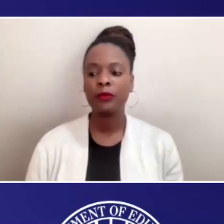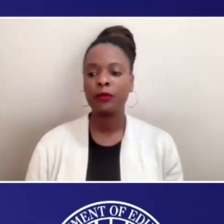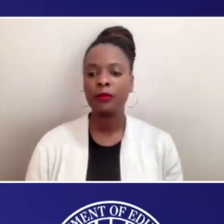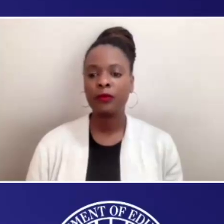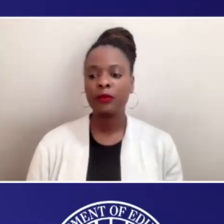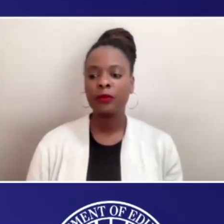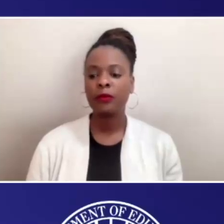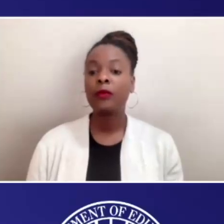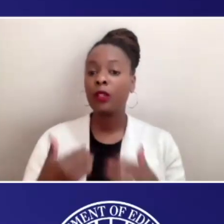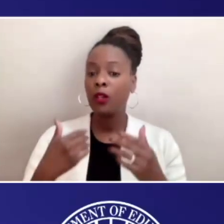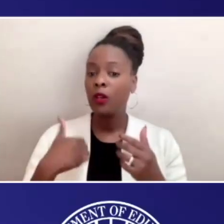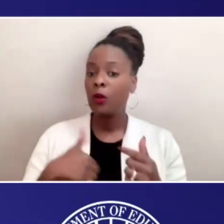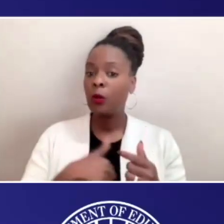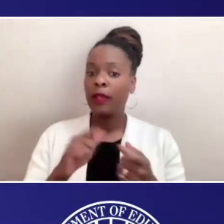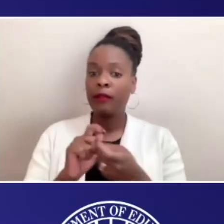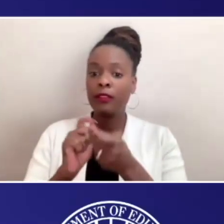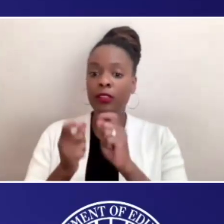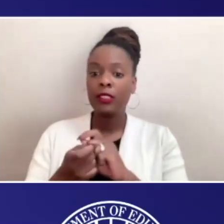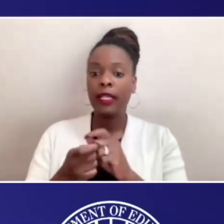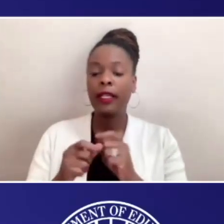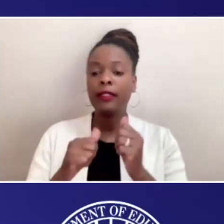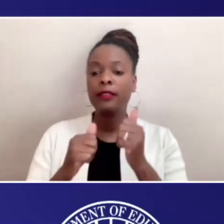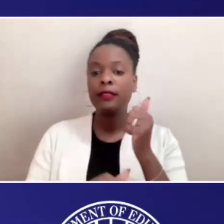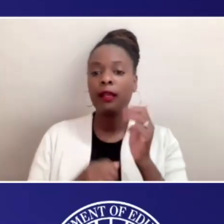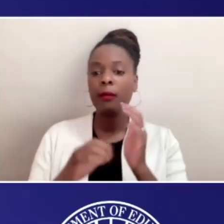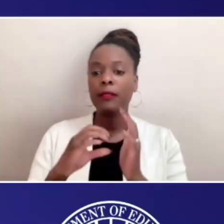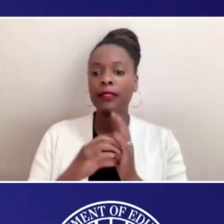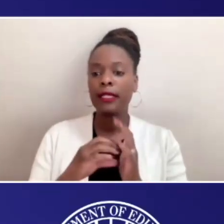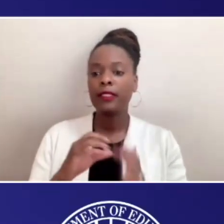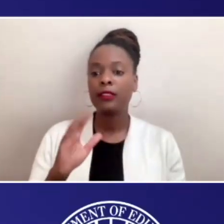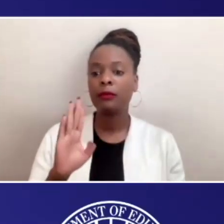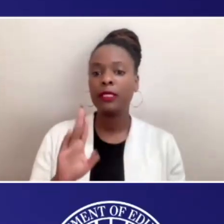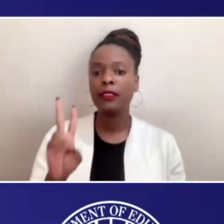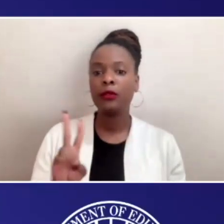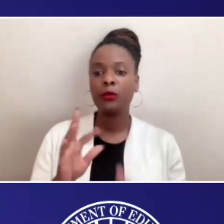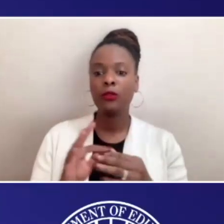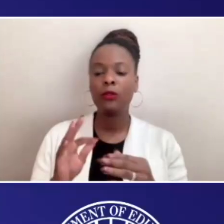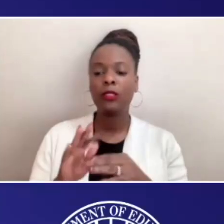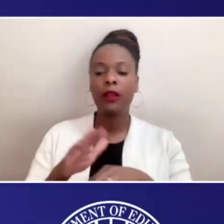We have revised subsection (b)(2) Romanette two to read as follows. On or after July 1, 2026,